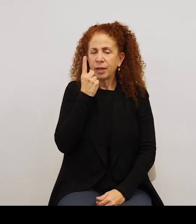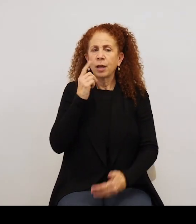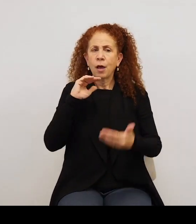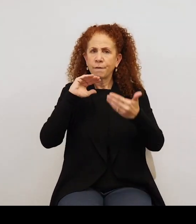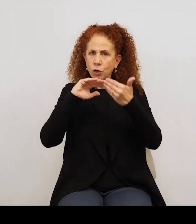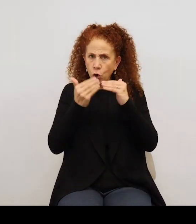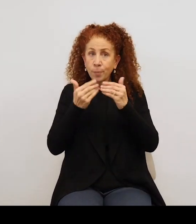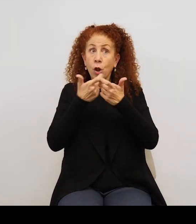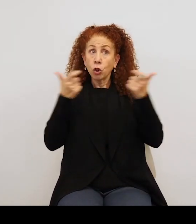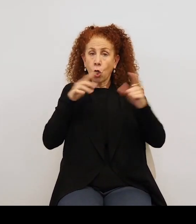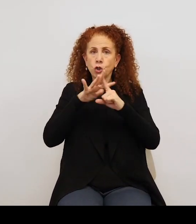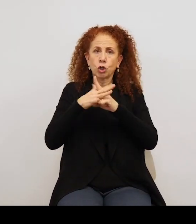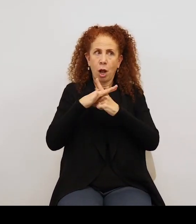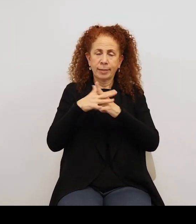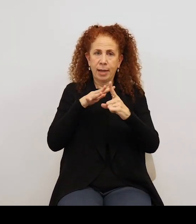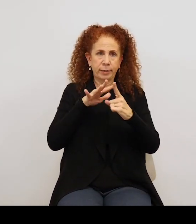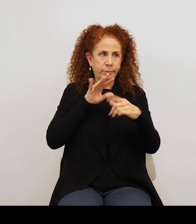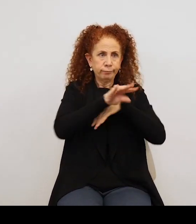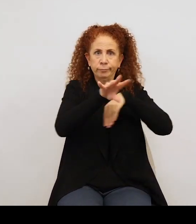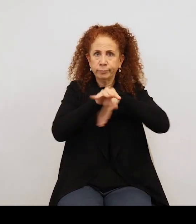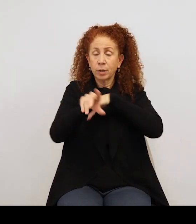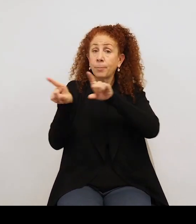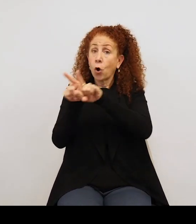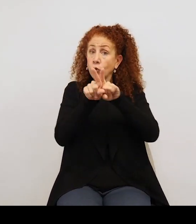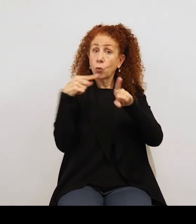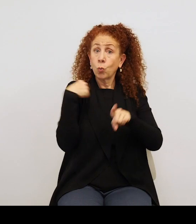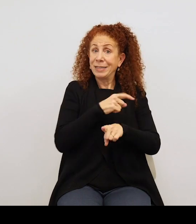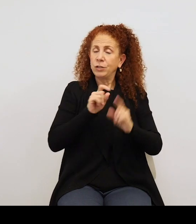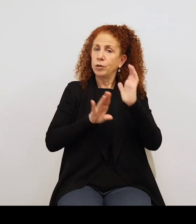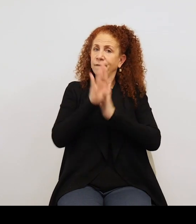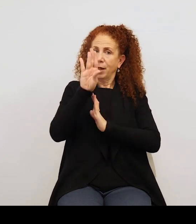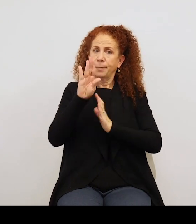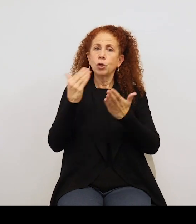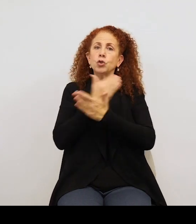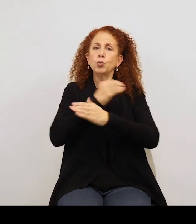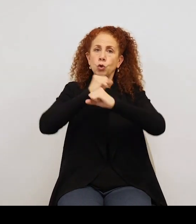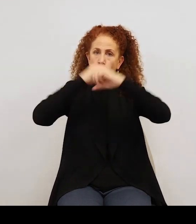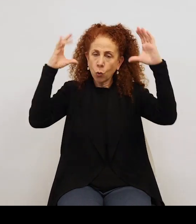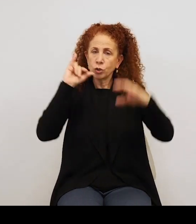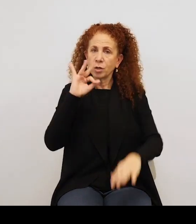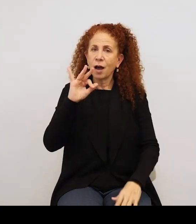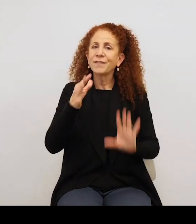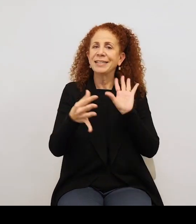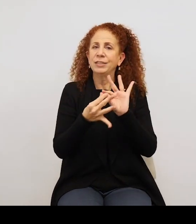context, but maybe also, we need to develop a new notion of kinship.